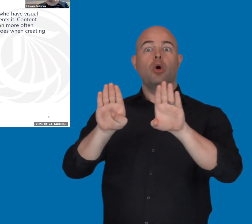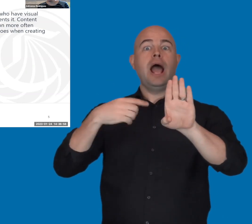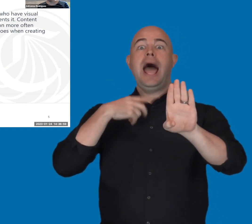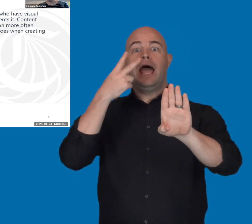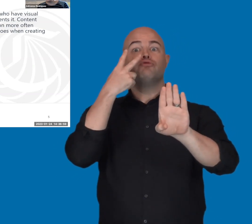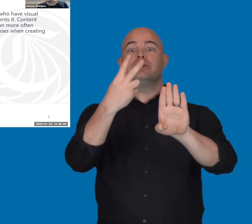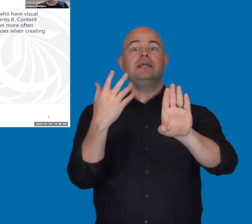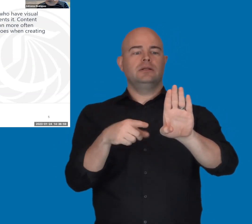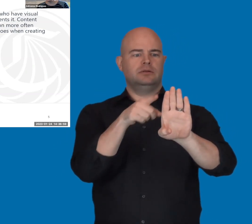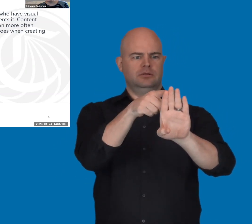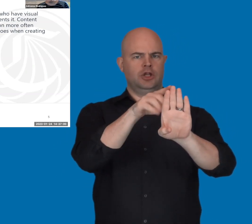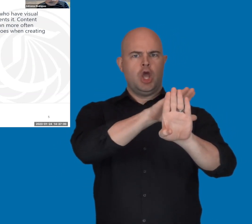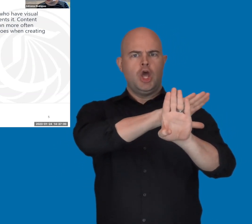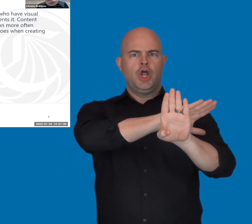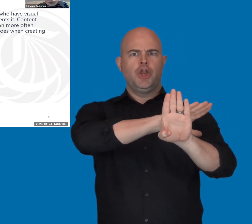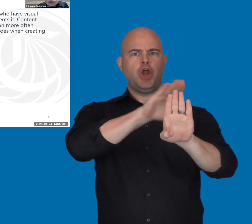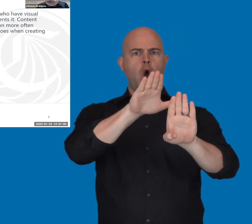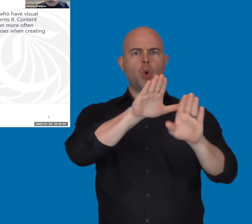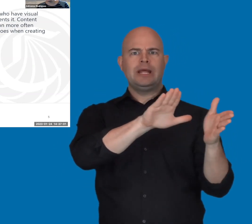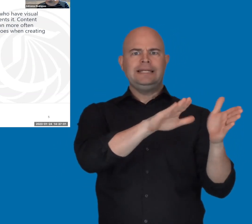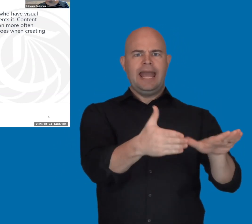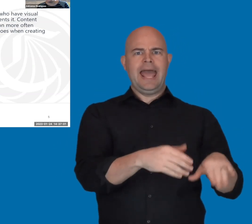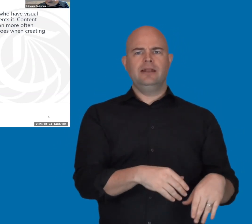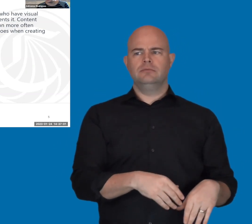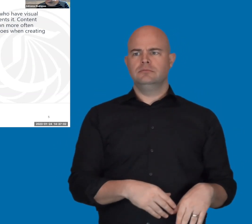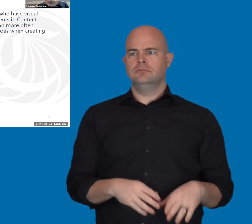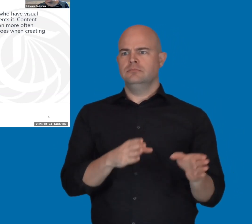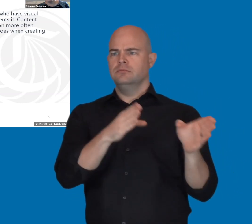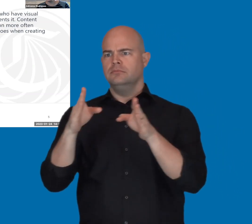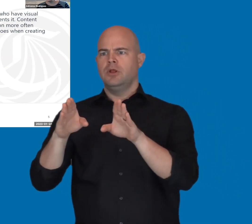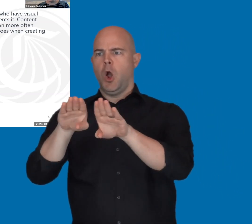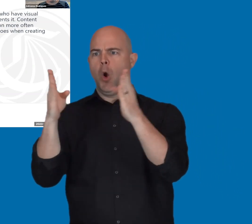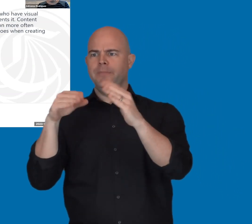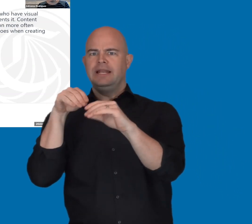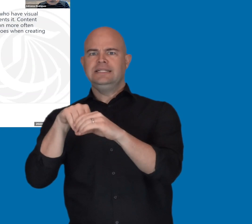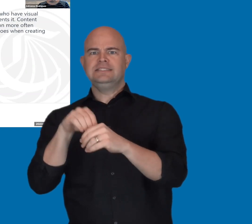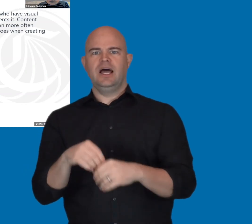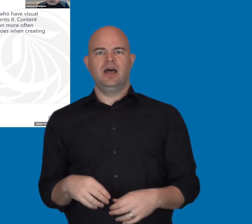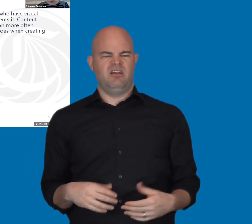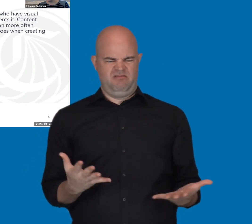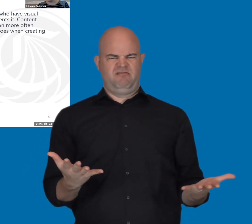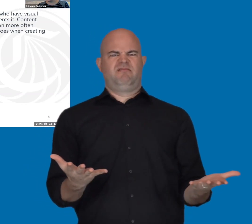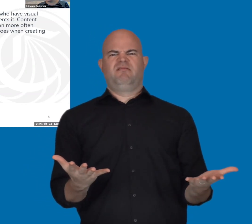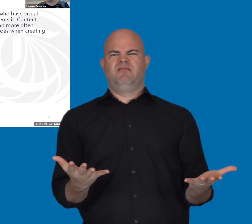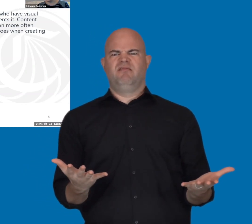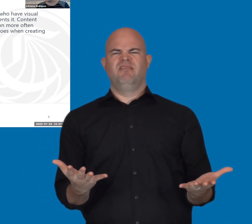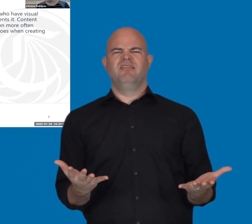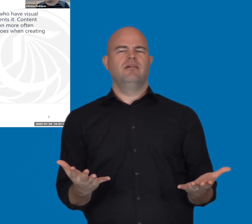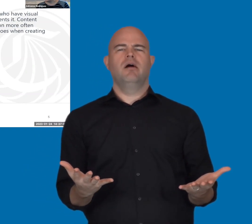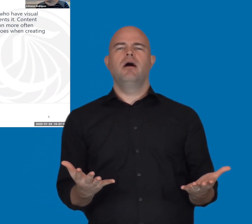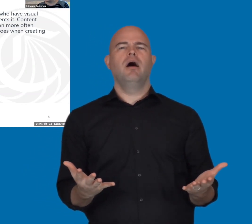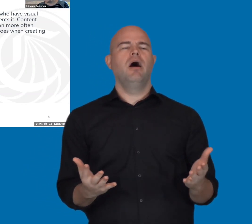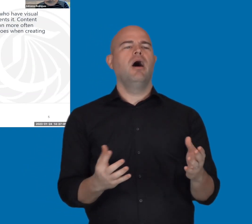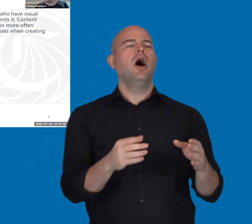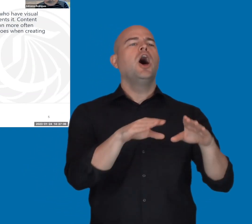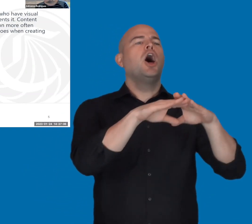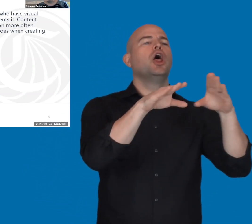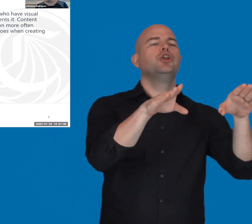"Don't Dead Open Inside," which makes absolutely no sense. They were clearly trying to say, "Don't Open Dead Inside."